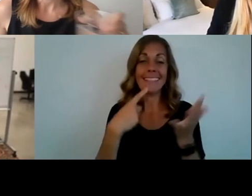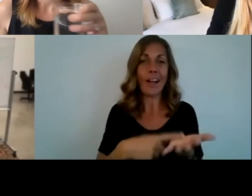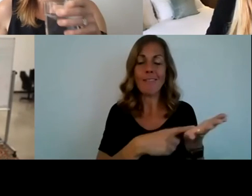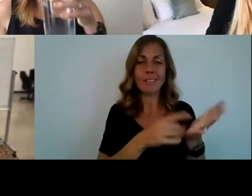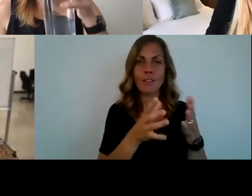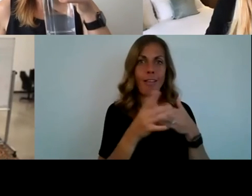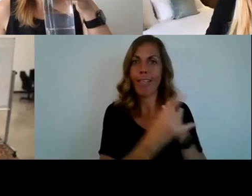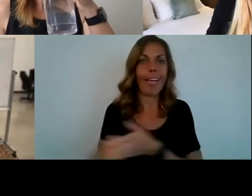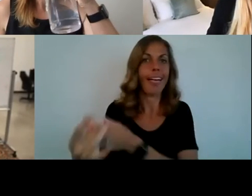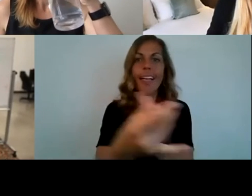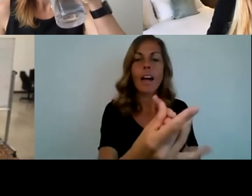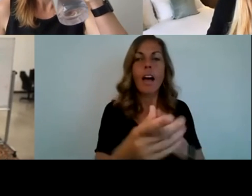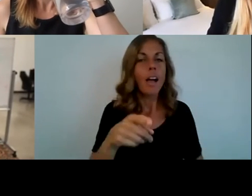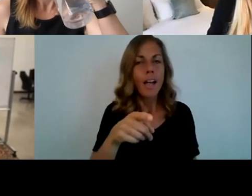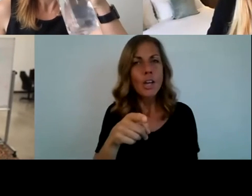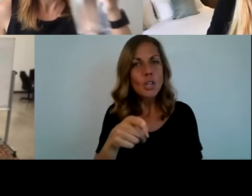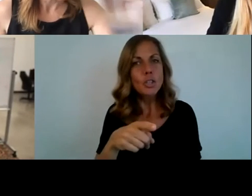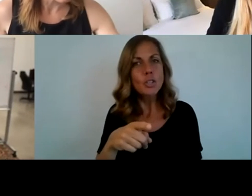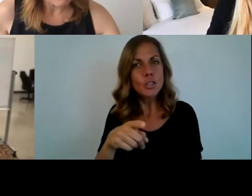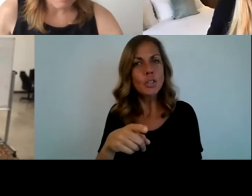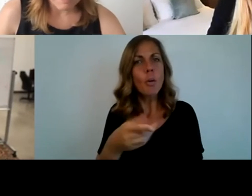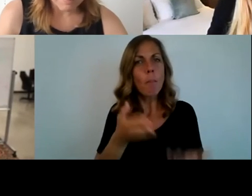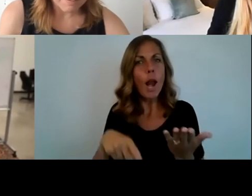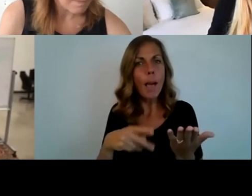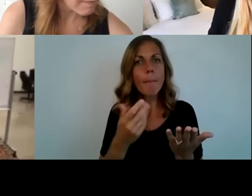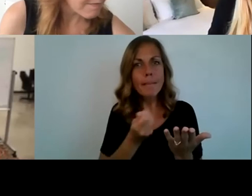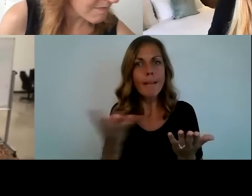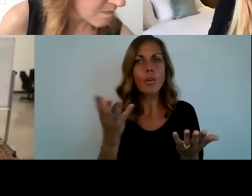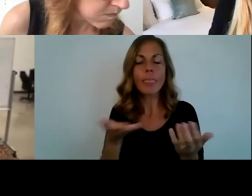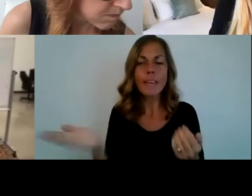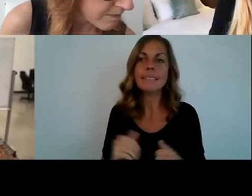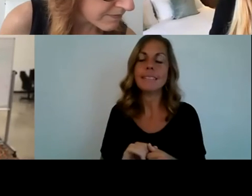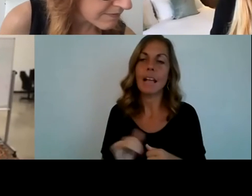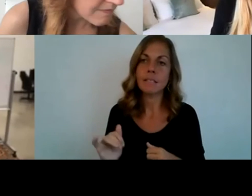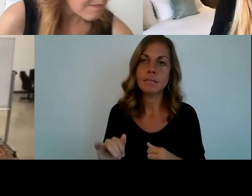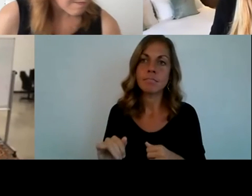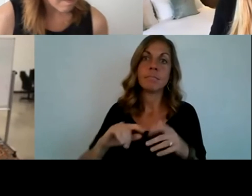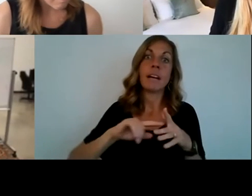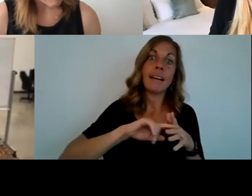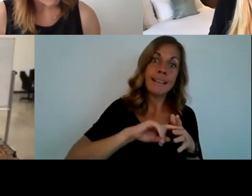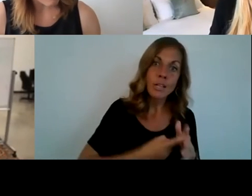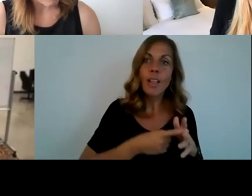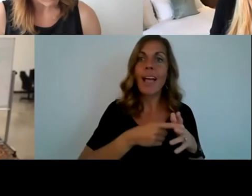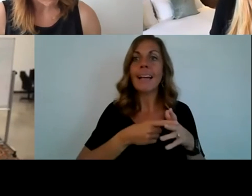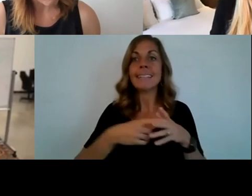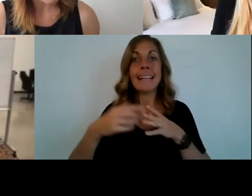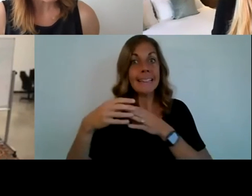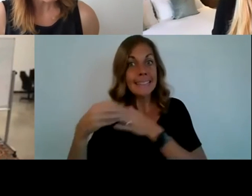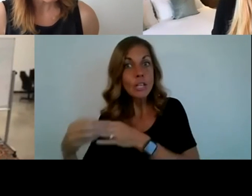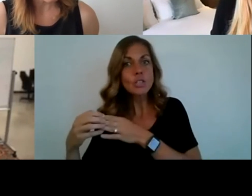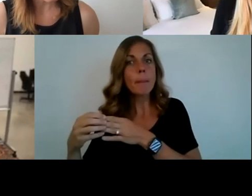awesome. And you just do a lot in terms of culture and initialize and leadership. When